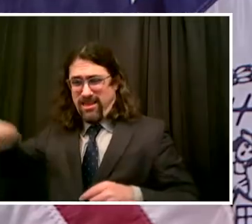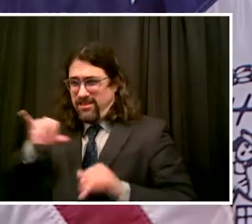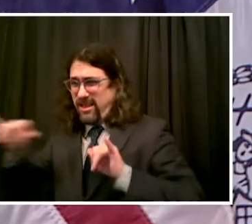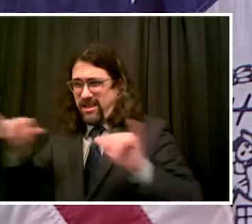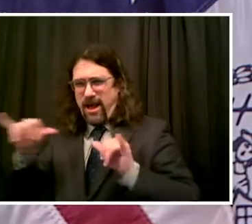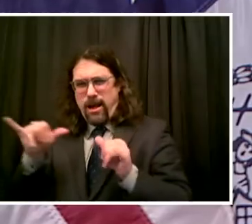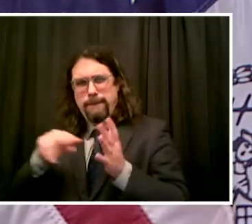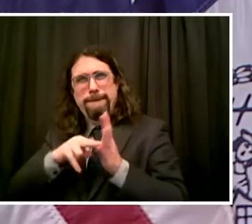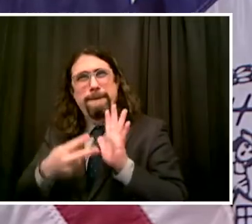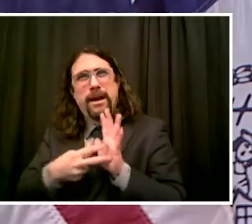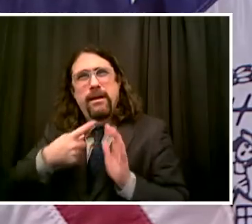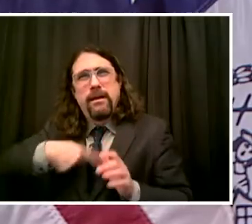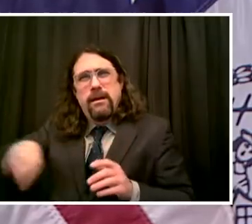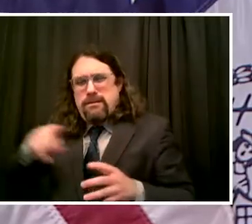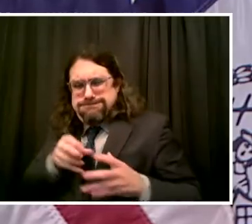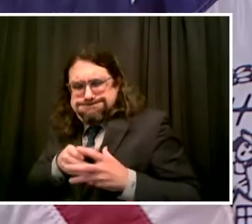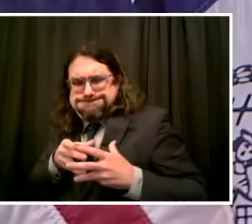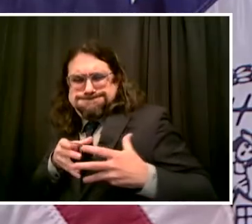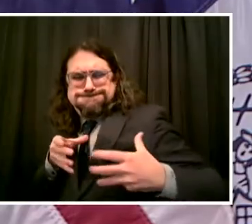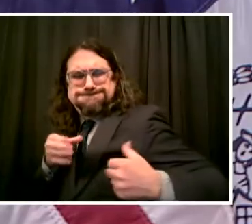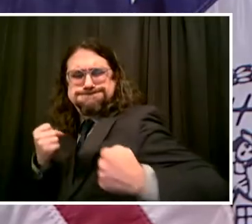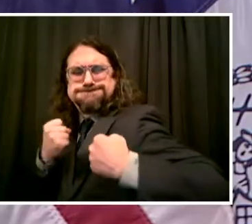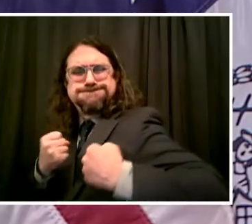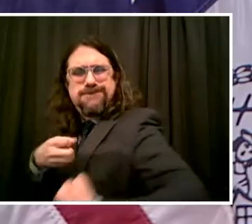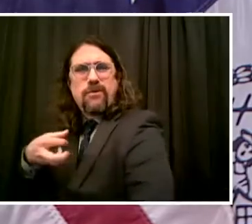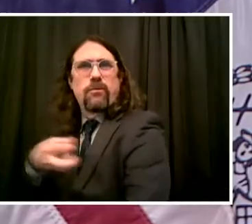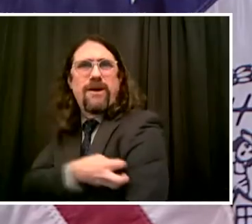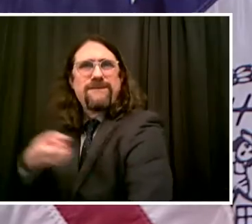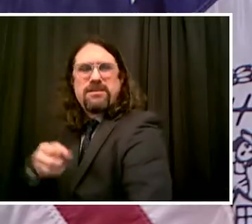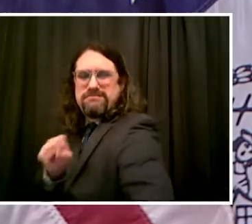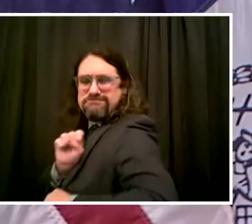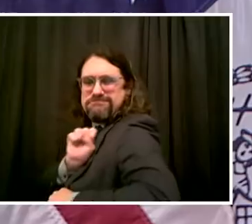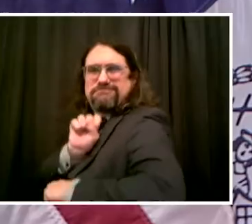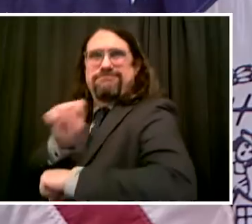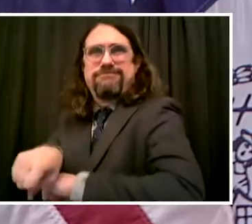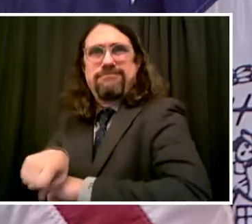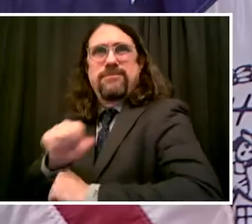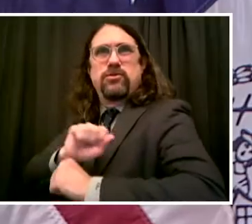OIGNG TO FIGHT BA TCKHE MANY, MANY CHALLENGES